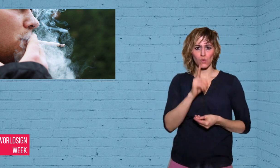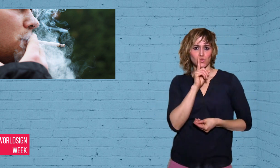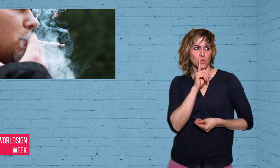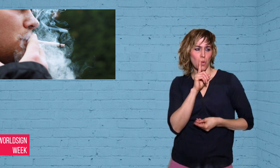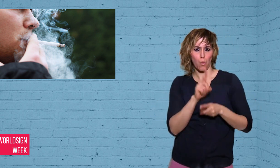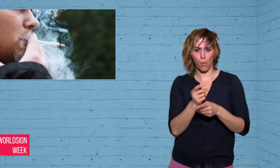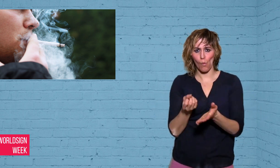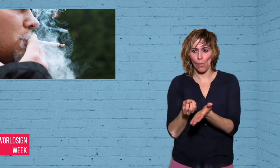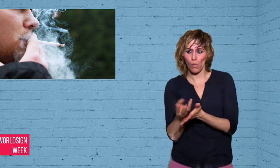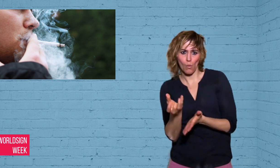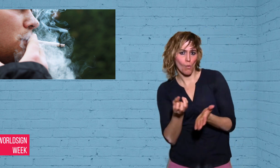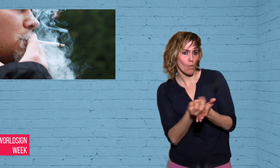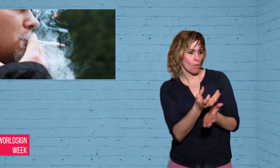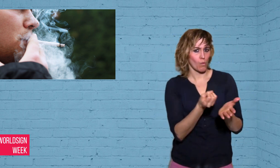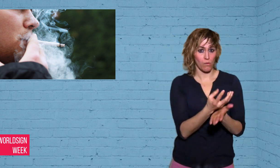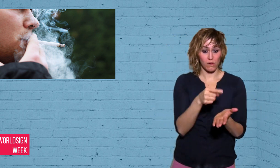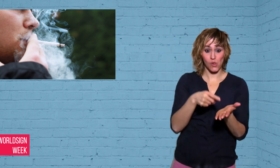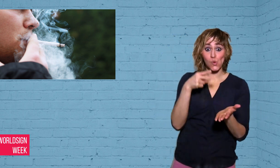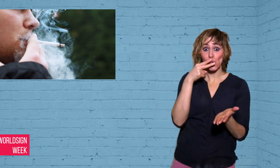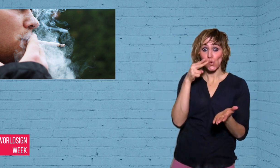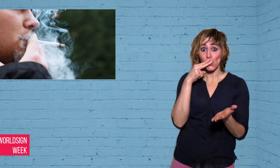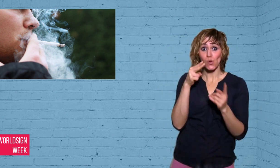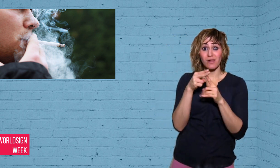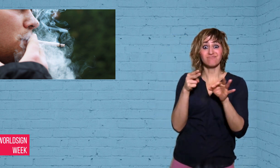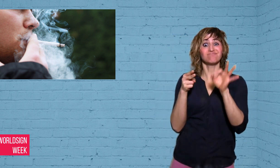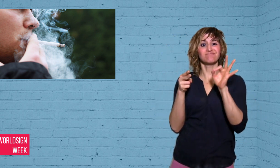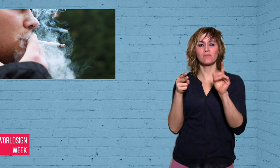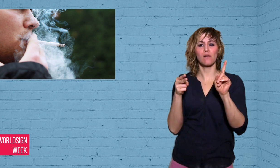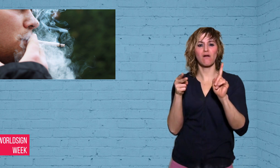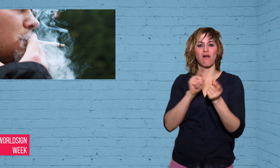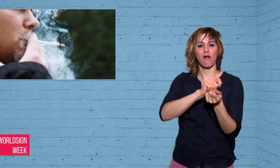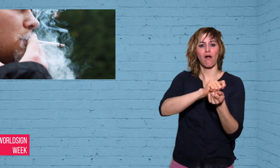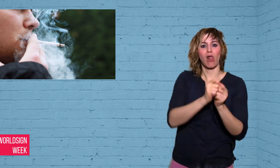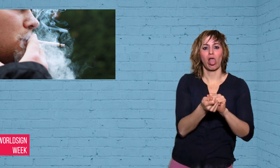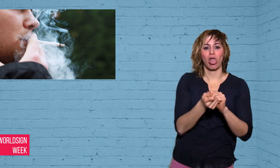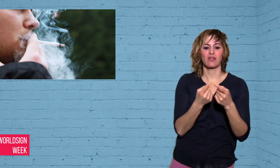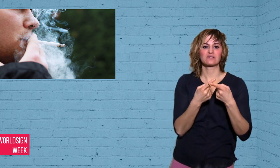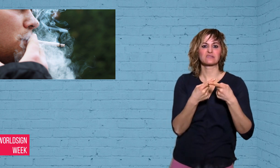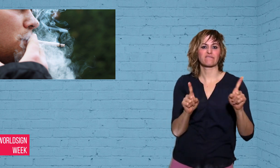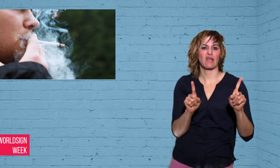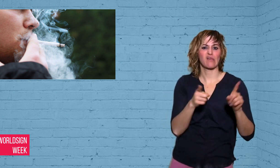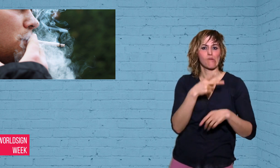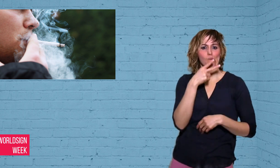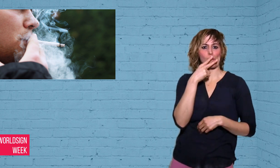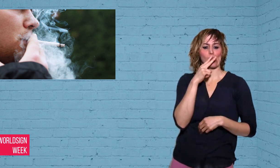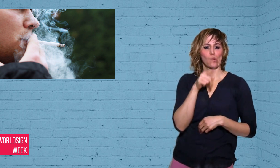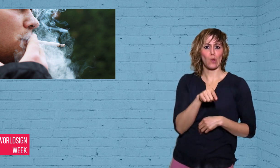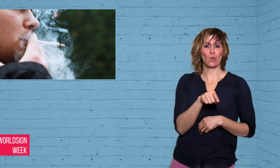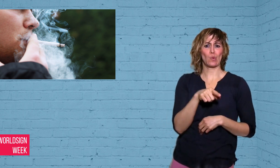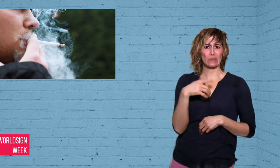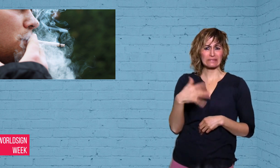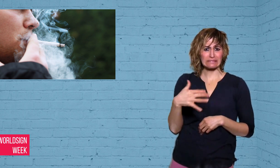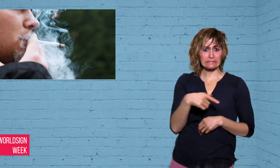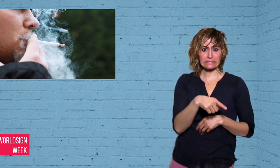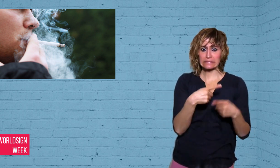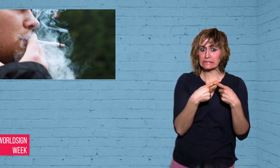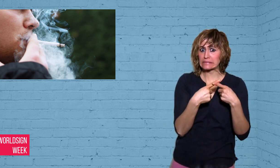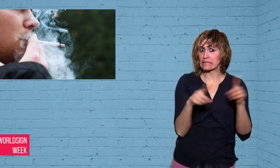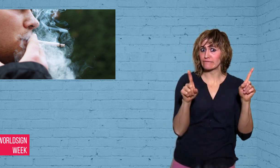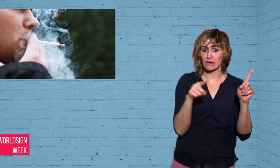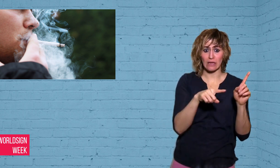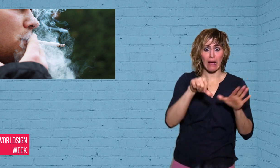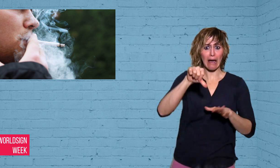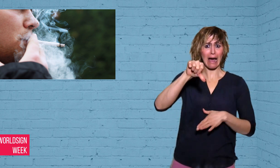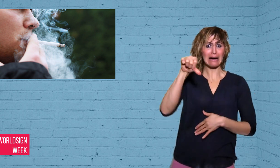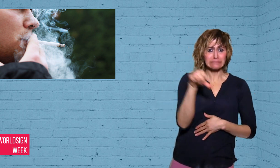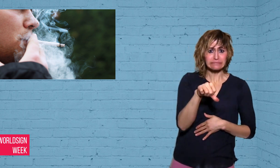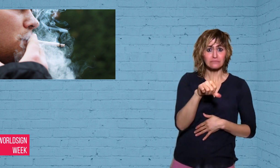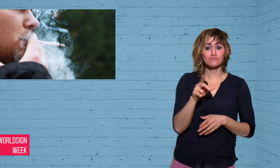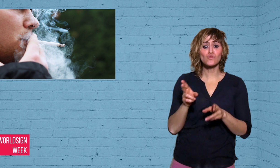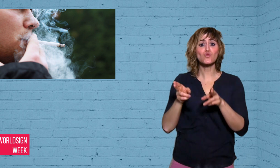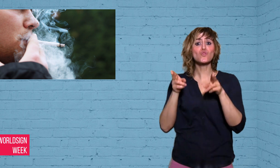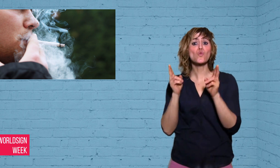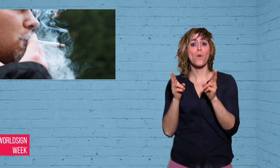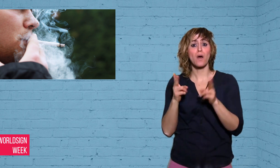black market which could even be worse for public health.